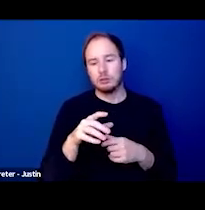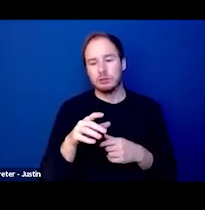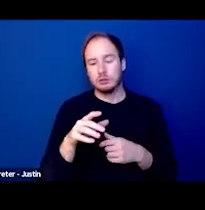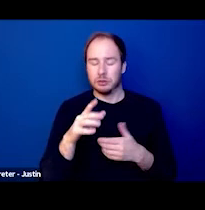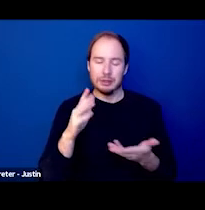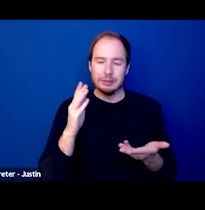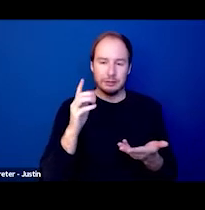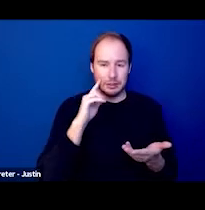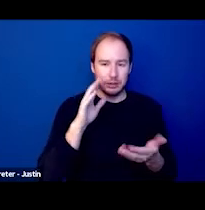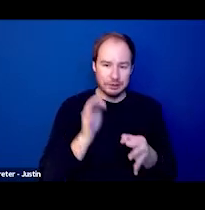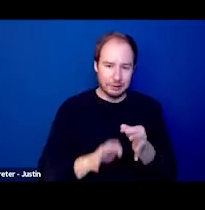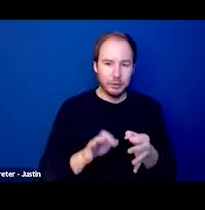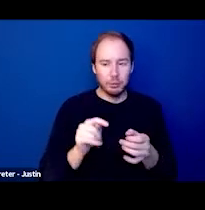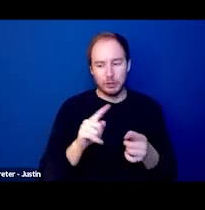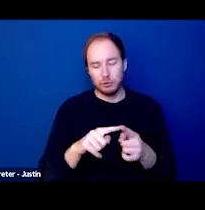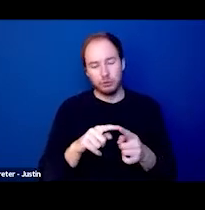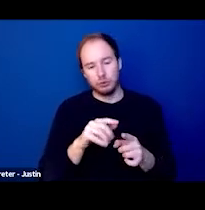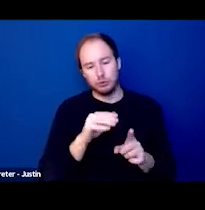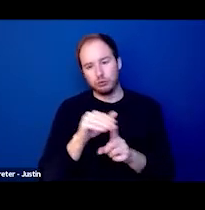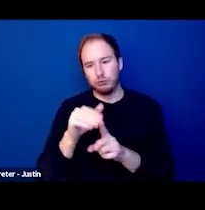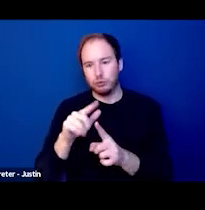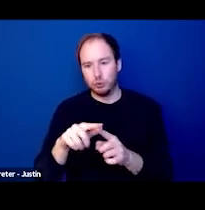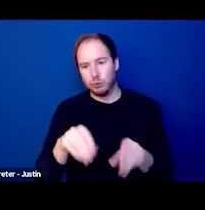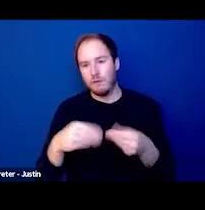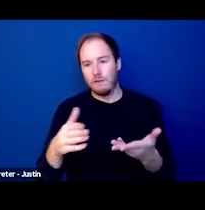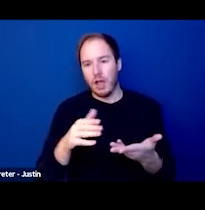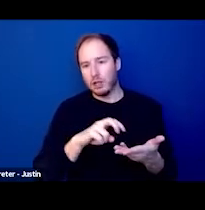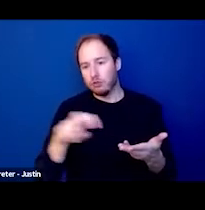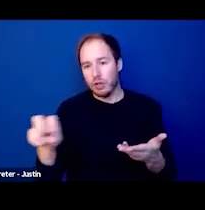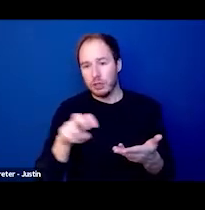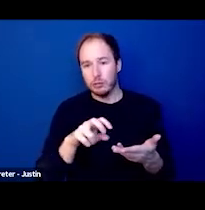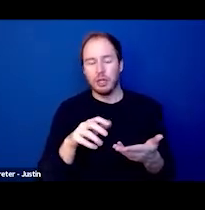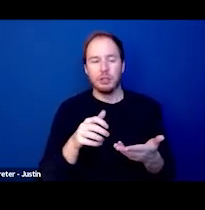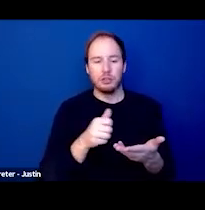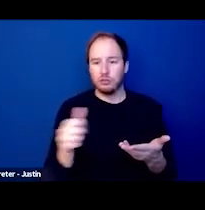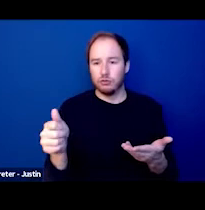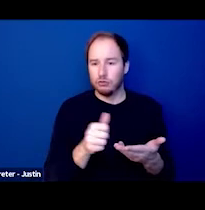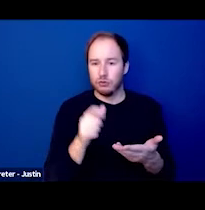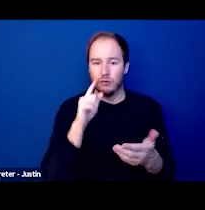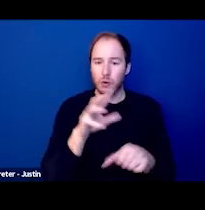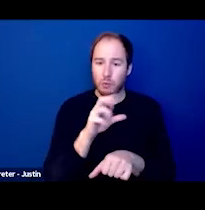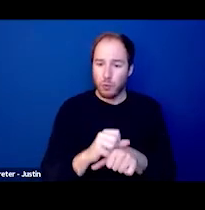as helping to provide transportation, to help people to get to appointments, you know, with landlords to different appointments